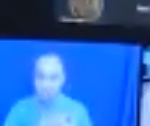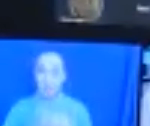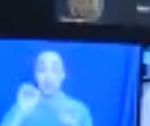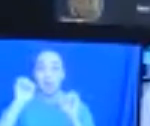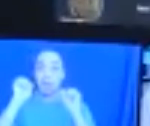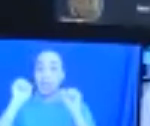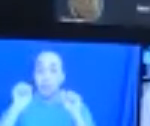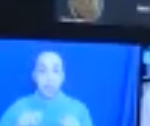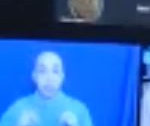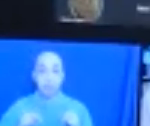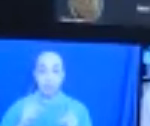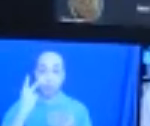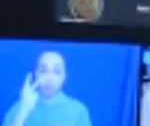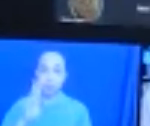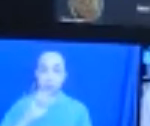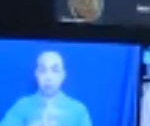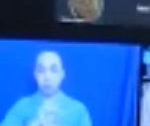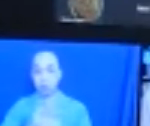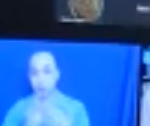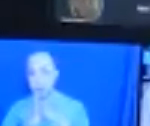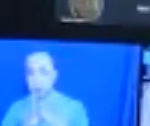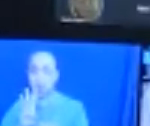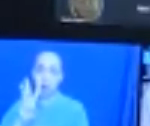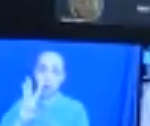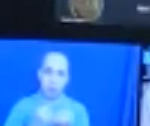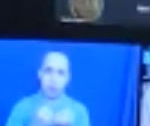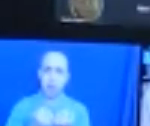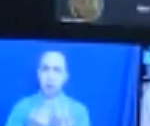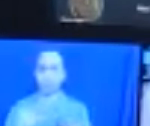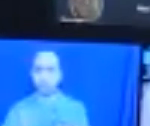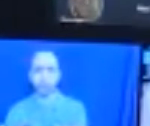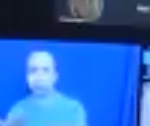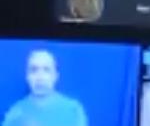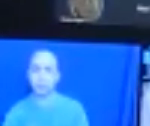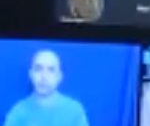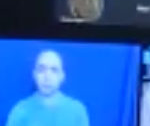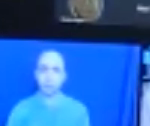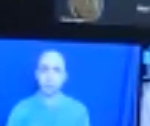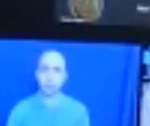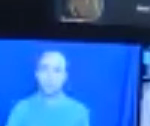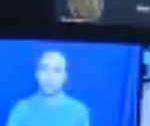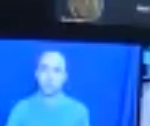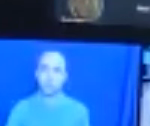CAN ANYBODY CHECK OUT YOUR WORK ONLINE OR DO A WORKSHOP WITH YOU? HOW IS THAT POSSIBLE?